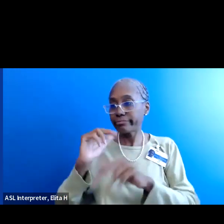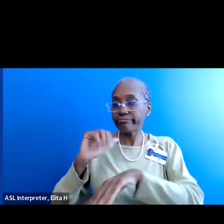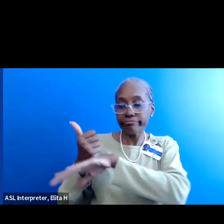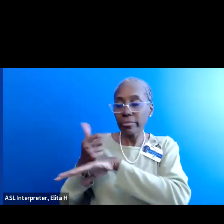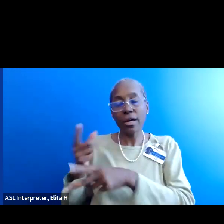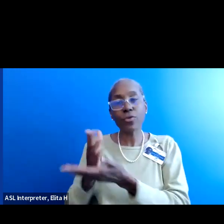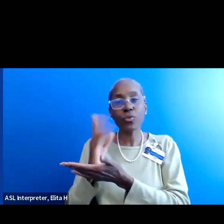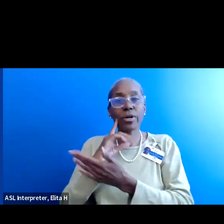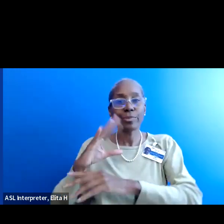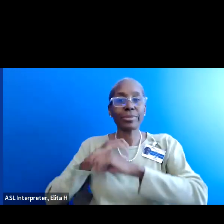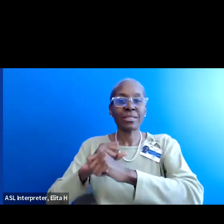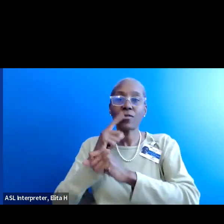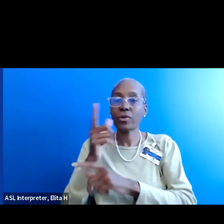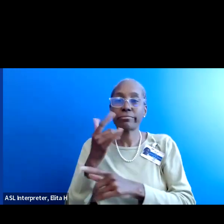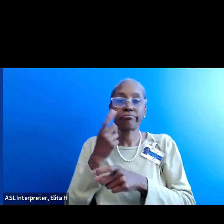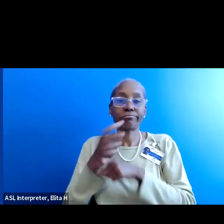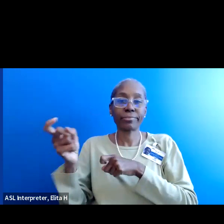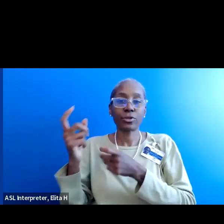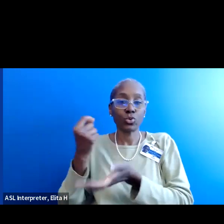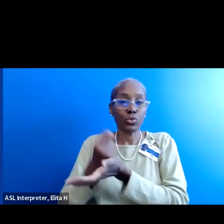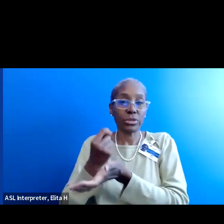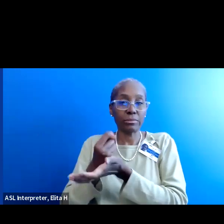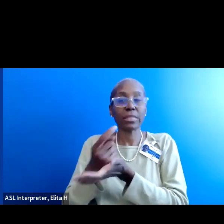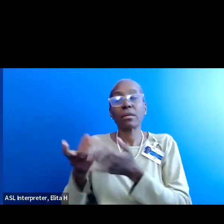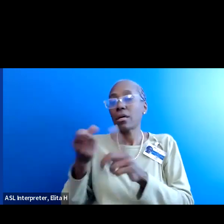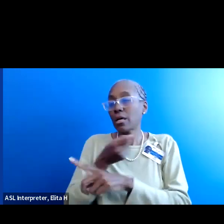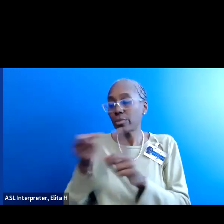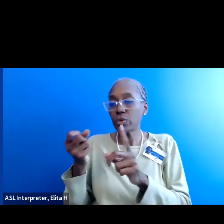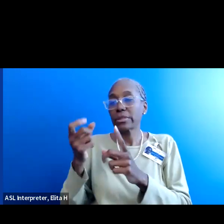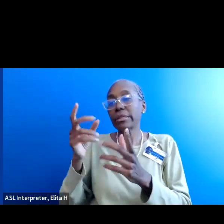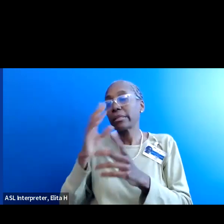protected from mistreatment, including abuse, neglect, and exploitation.